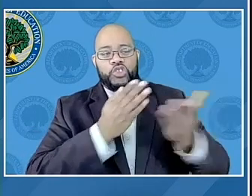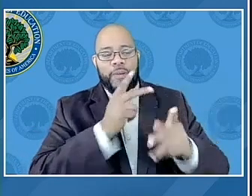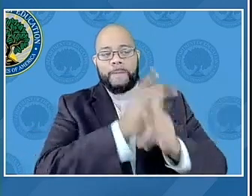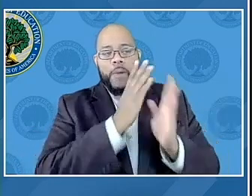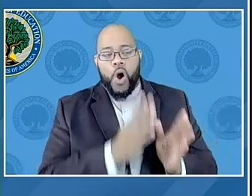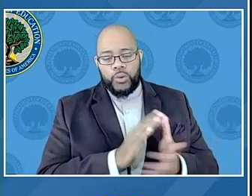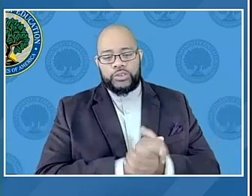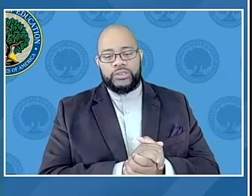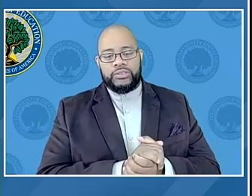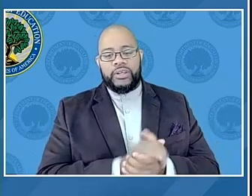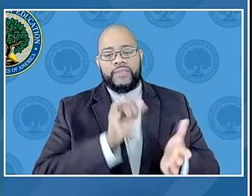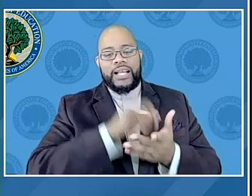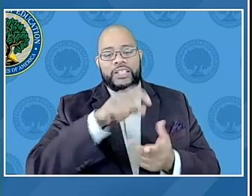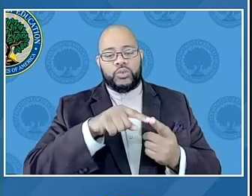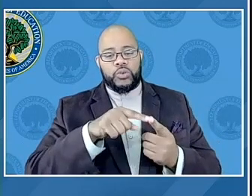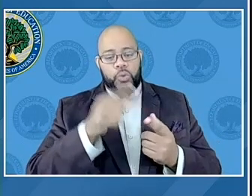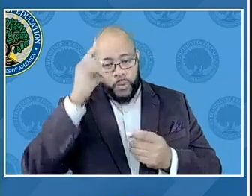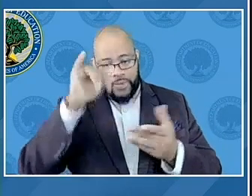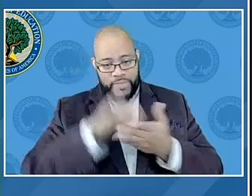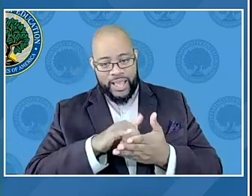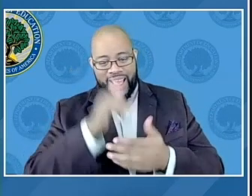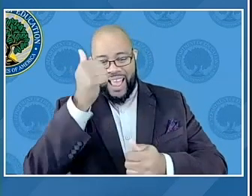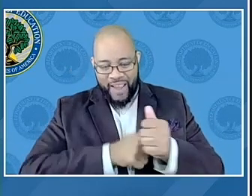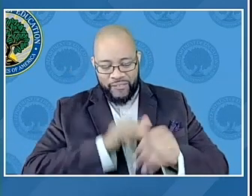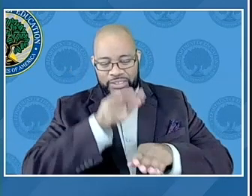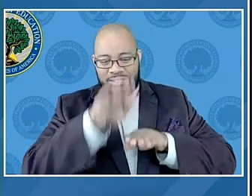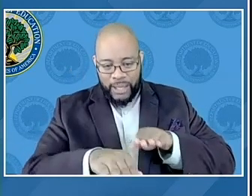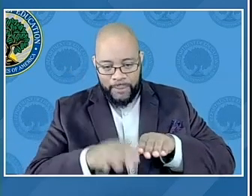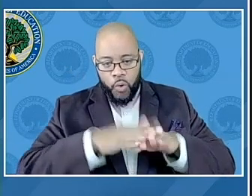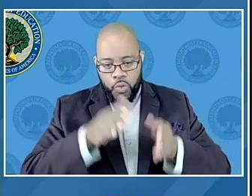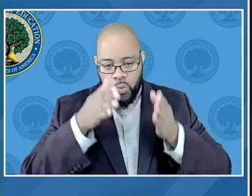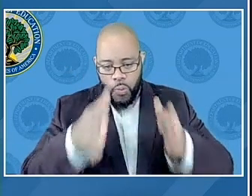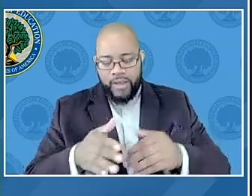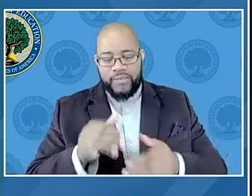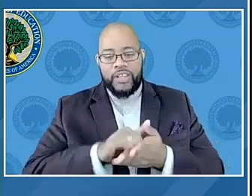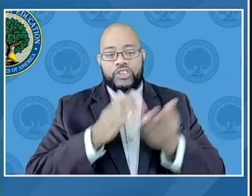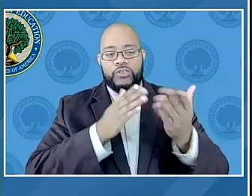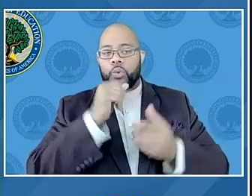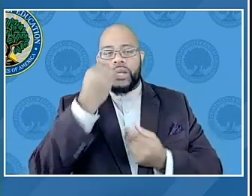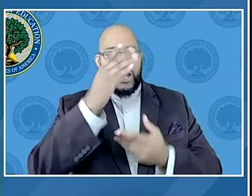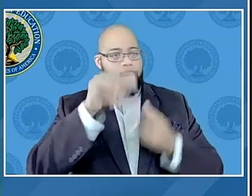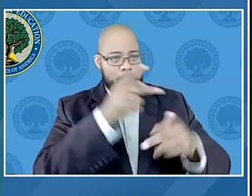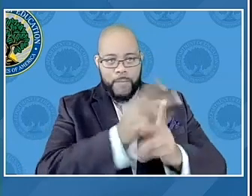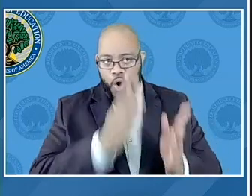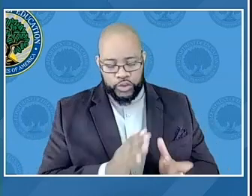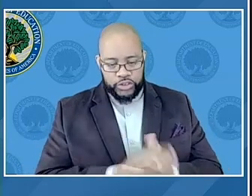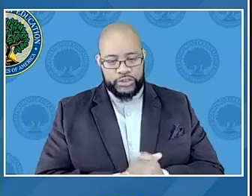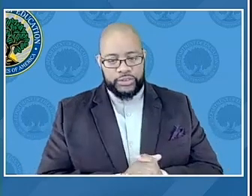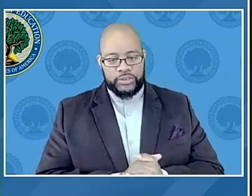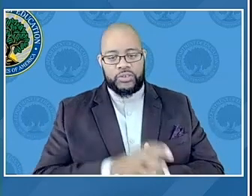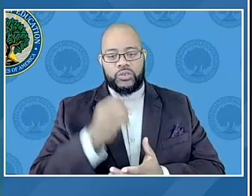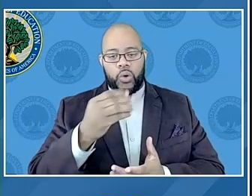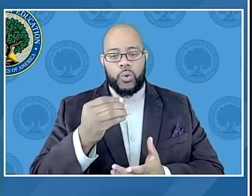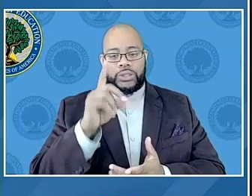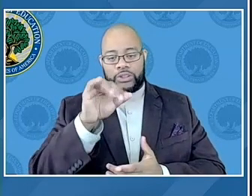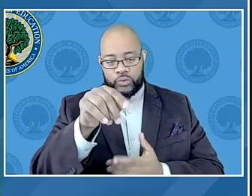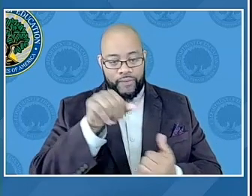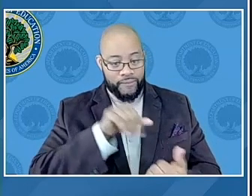needs to be thought of at every single step along the way. Servicers don't care about borrowers. And so did you face, you know, eight-hour